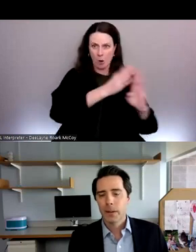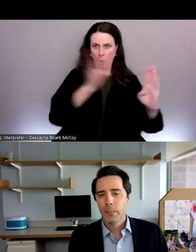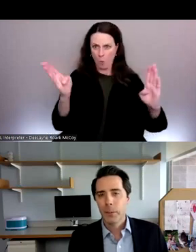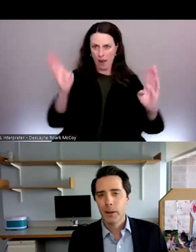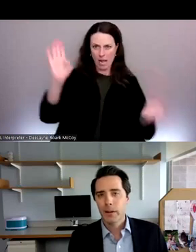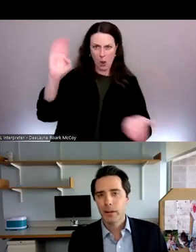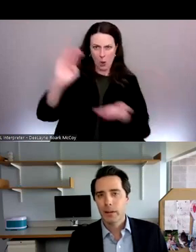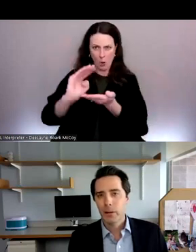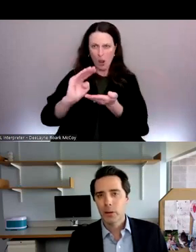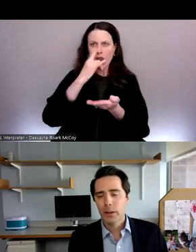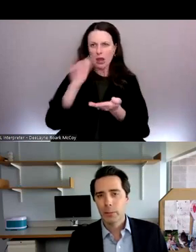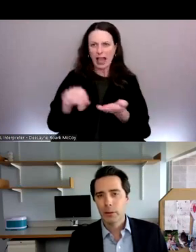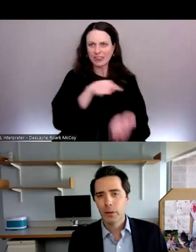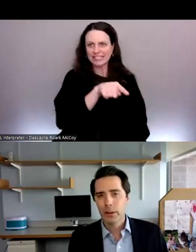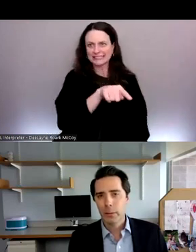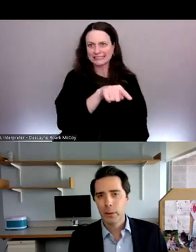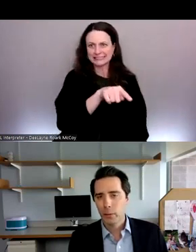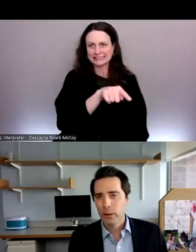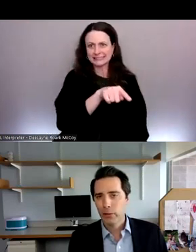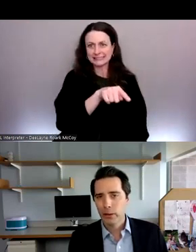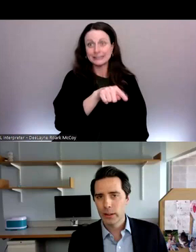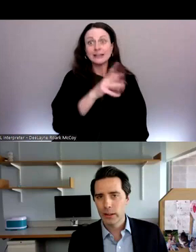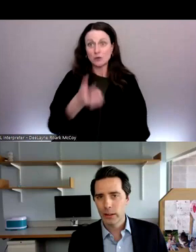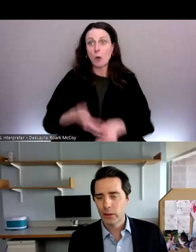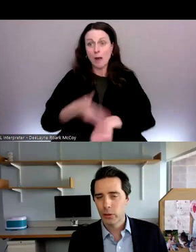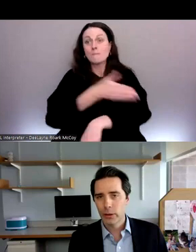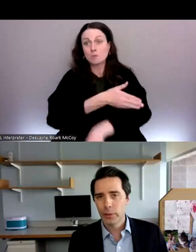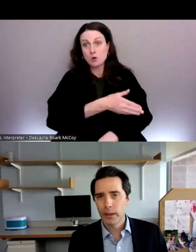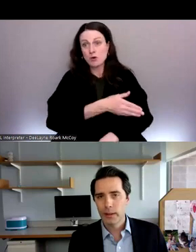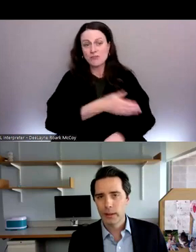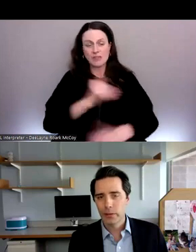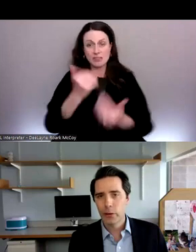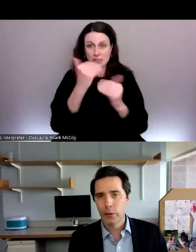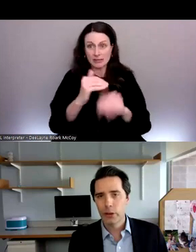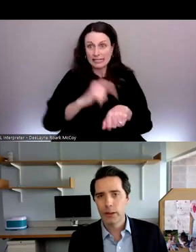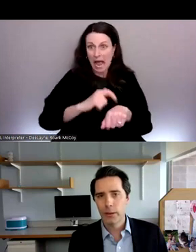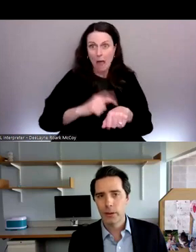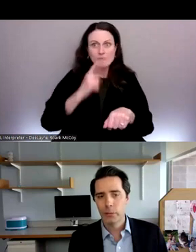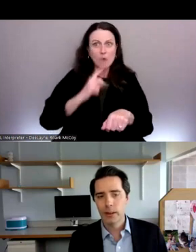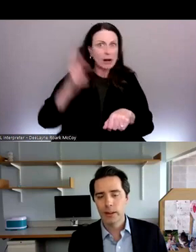but in order to improve our therapeutic window for things like Cochlear implants